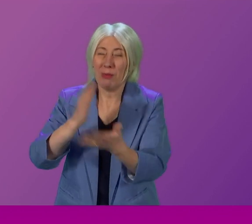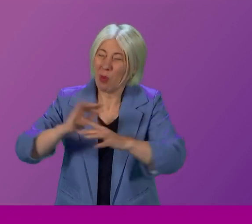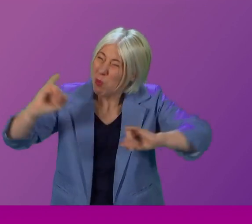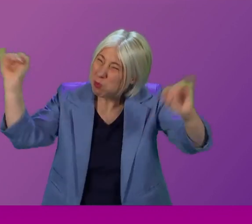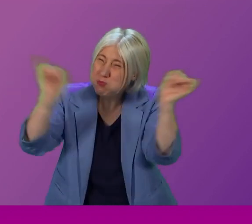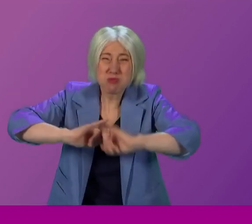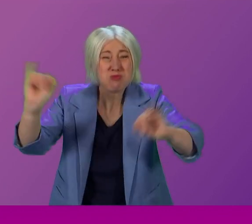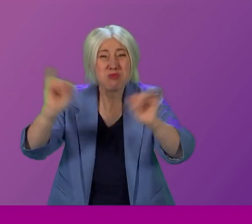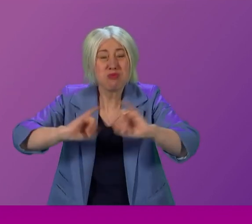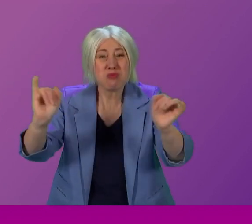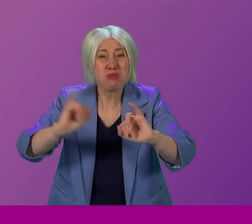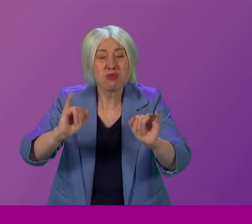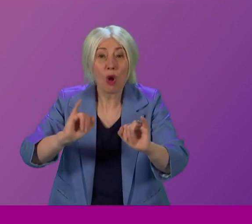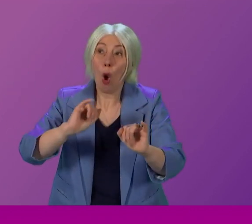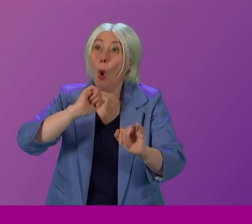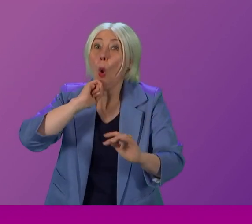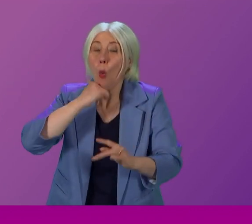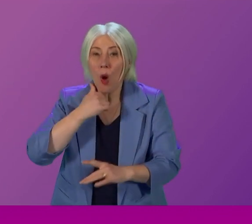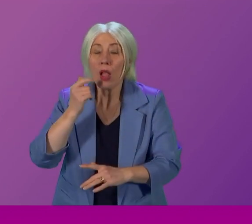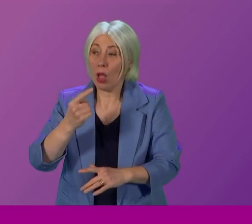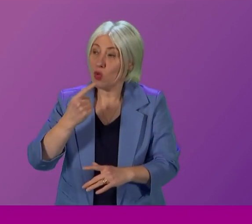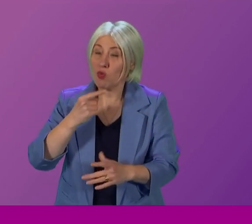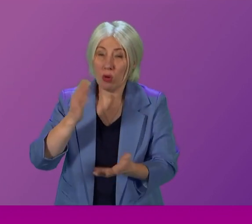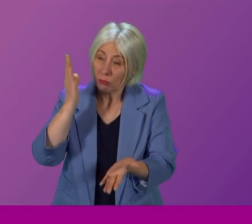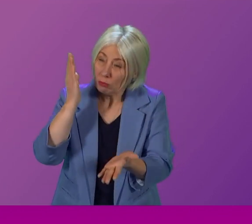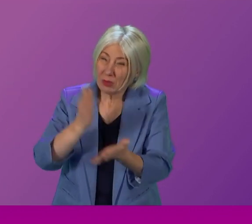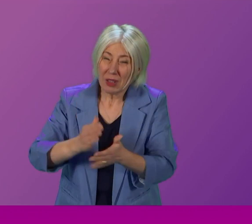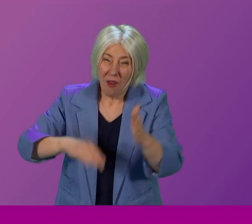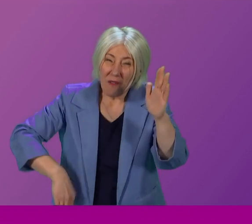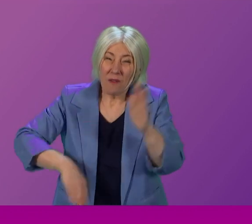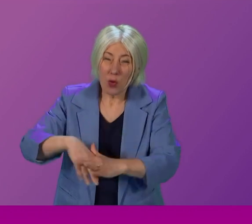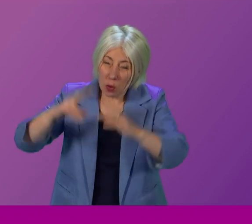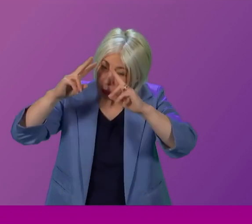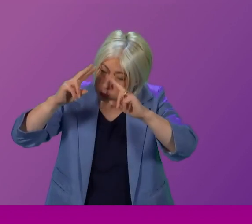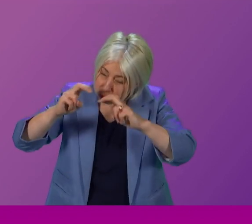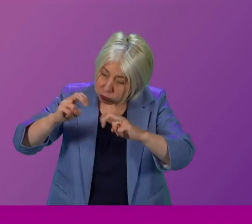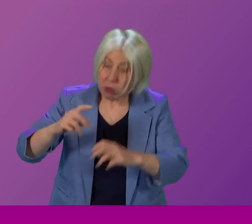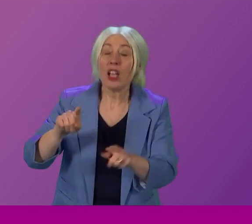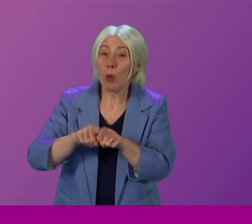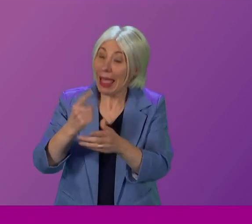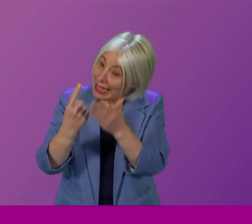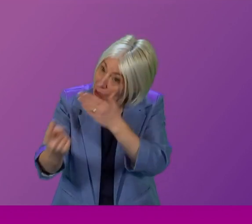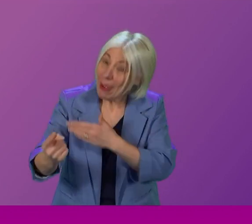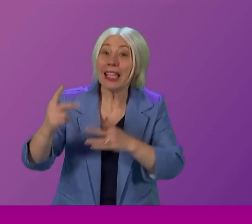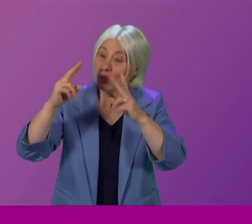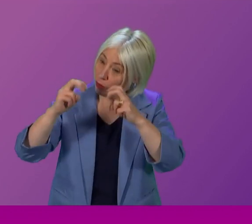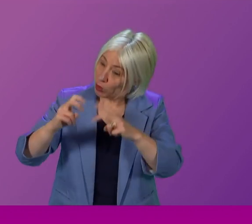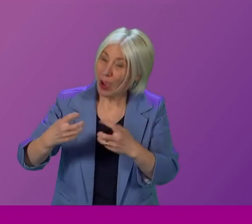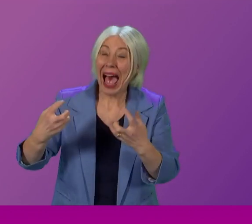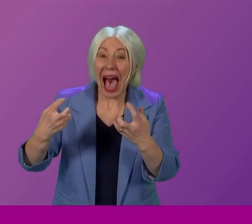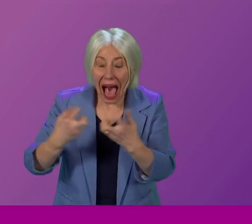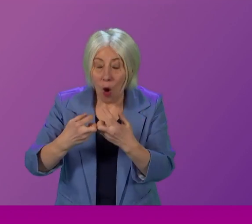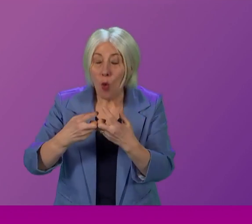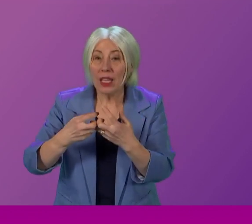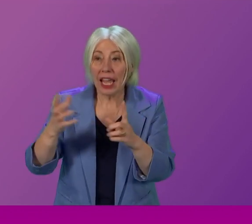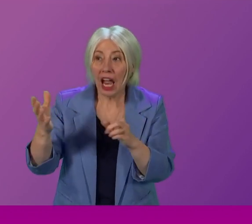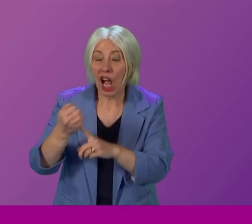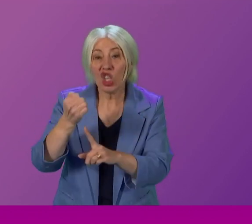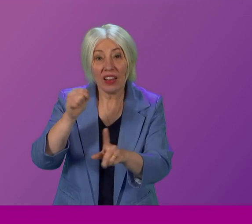and will she order a thorough and independent review of how better to achieve its aims and